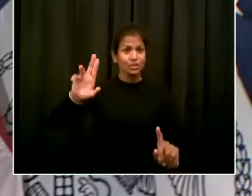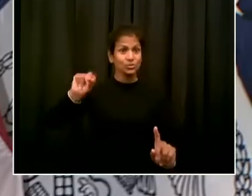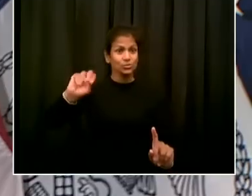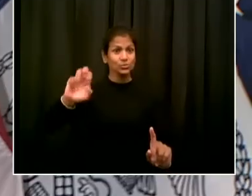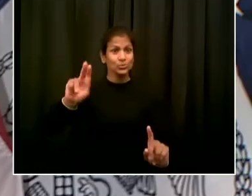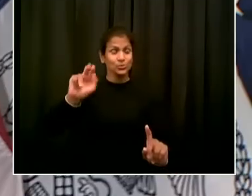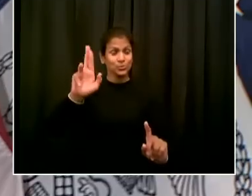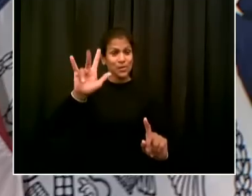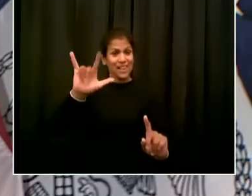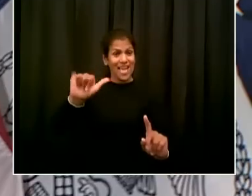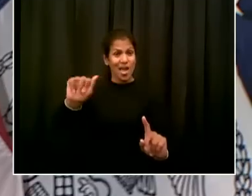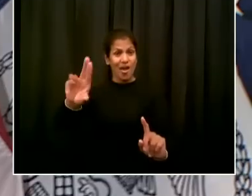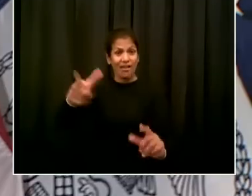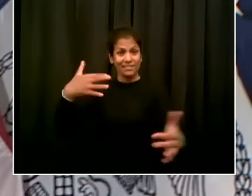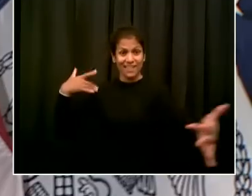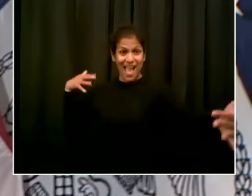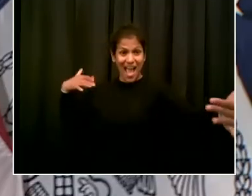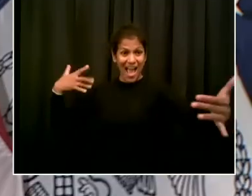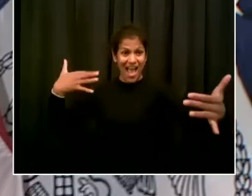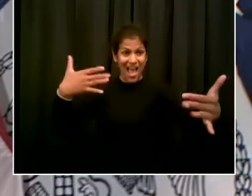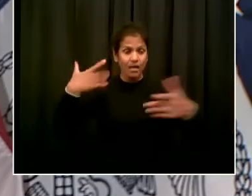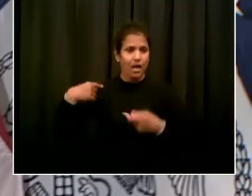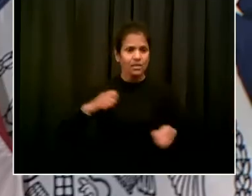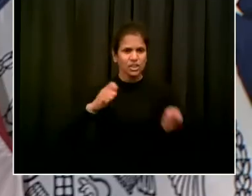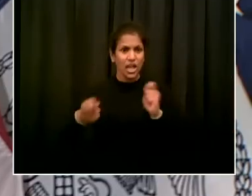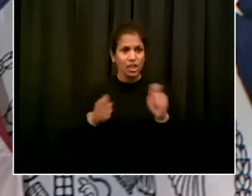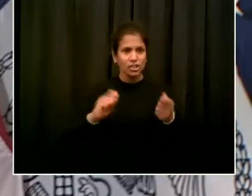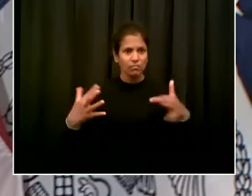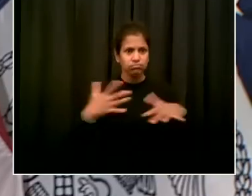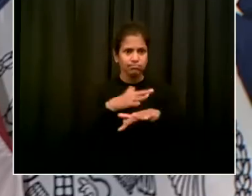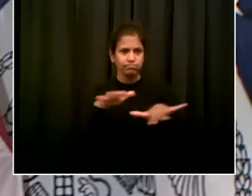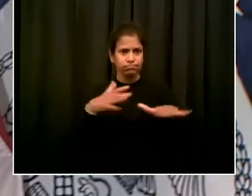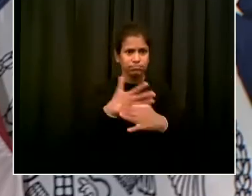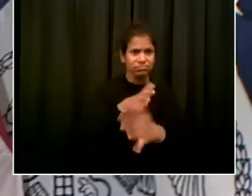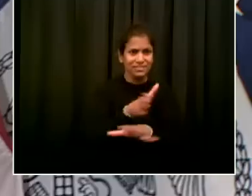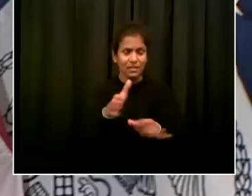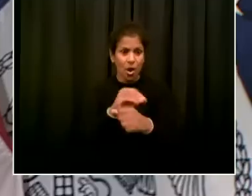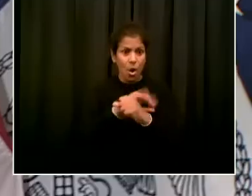IT EVERY DAY.